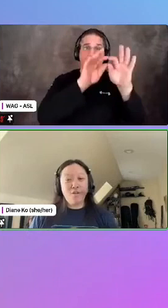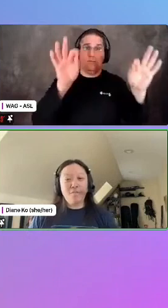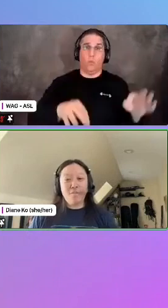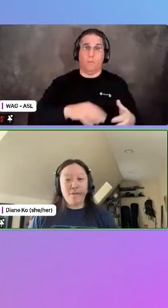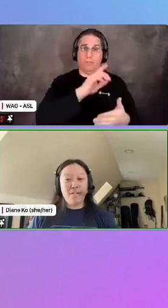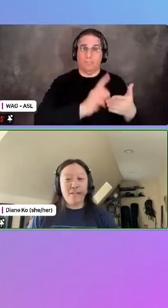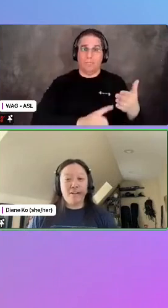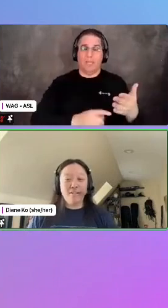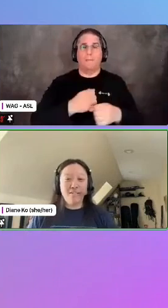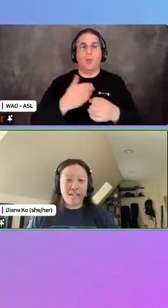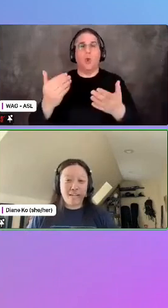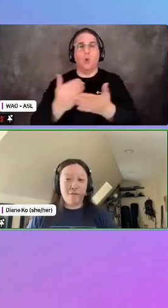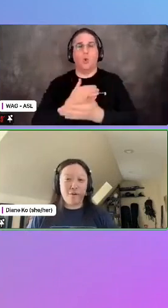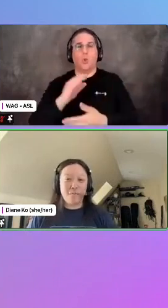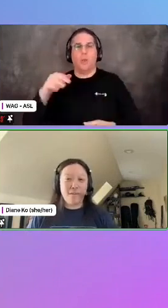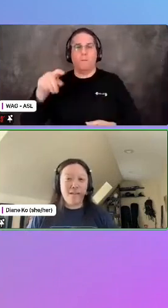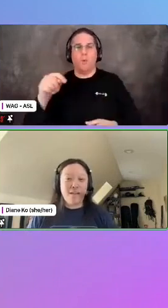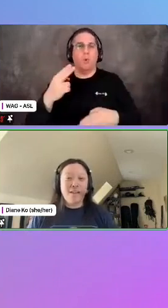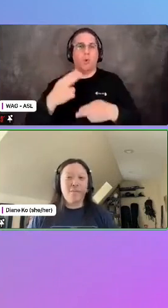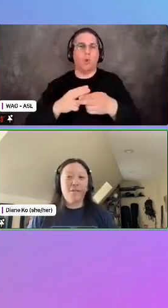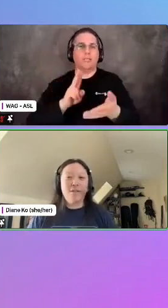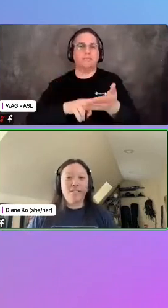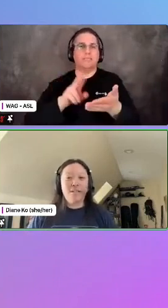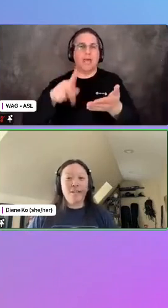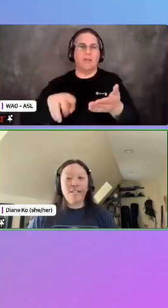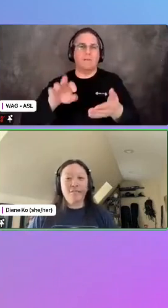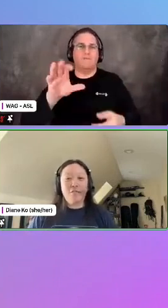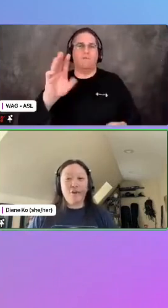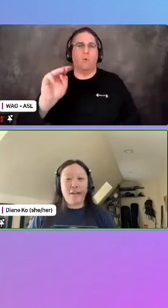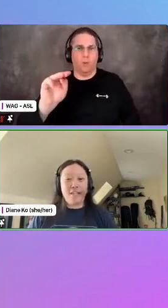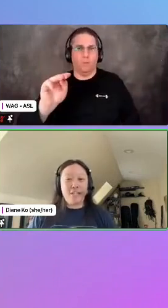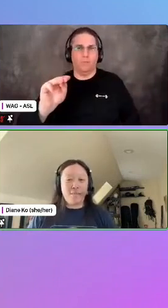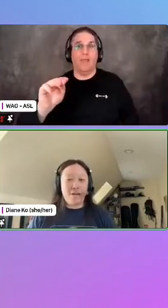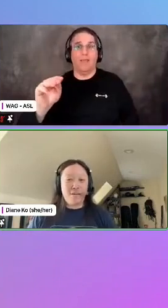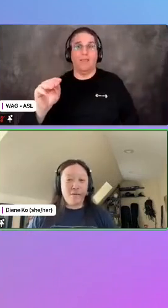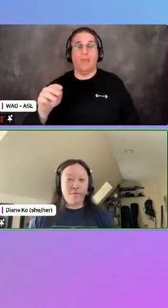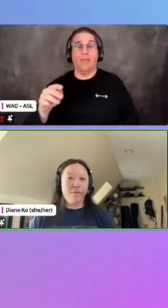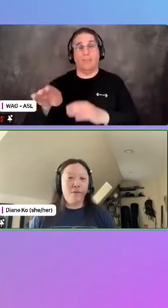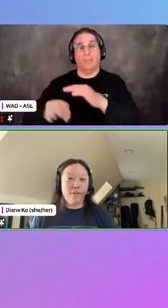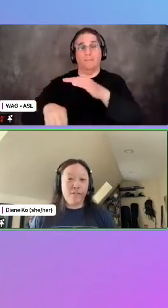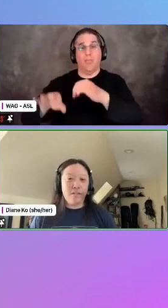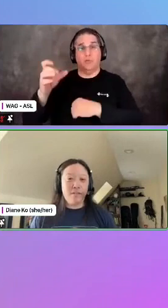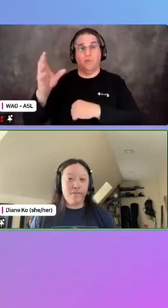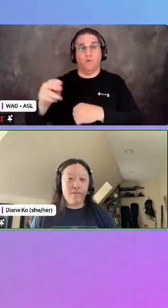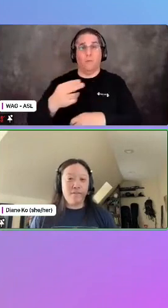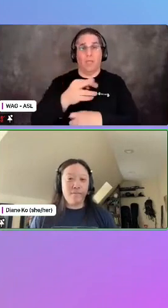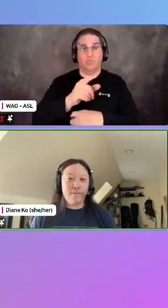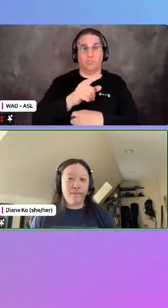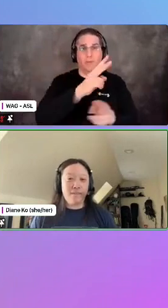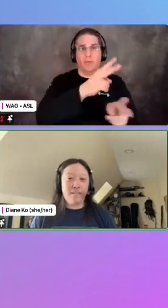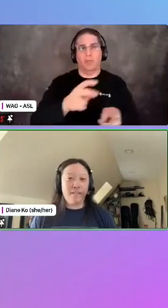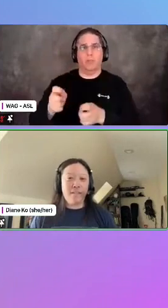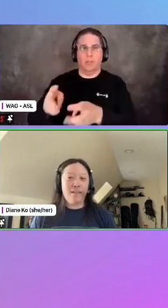have a sign up button. In this design the two input